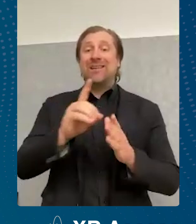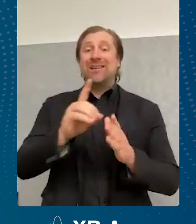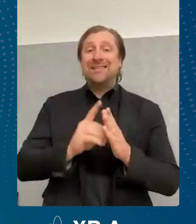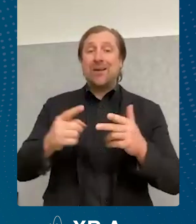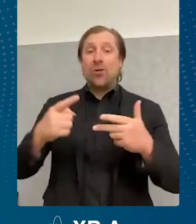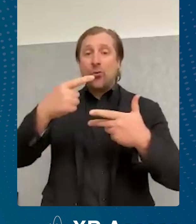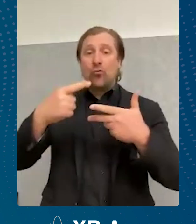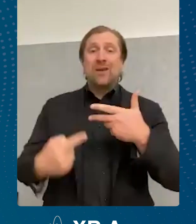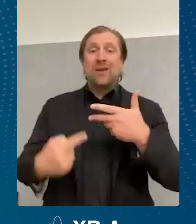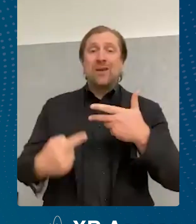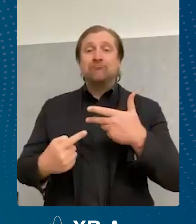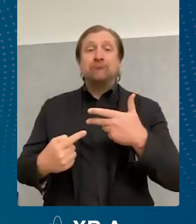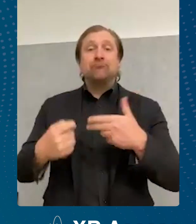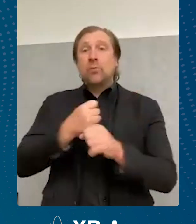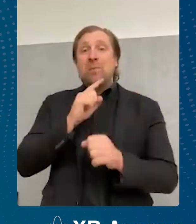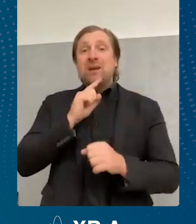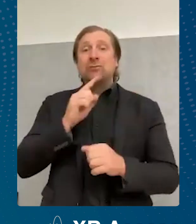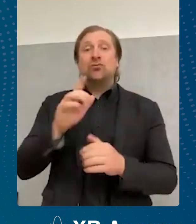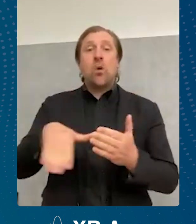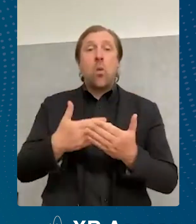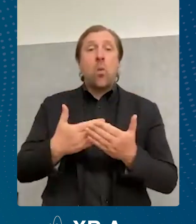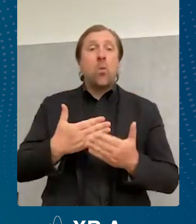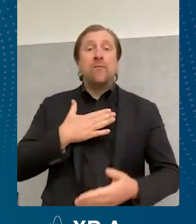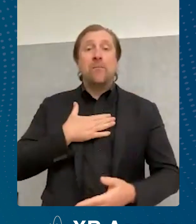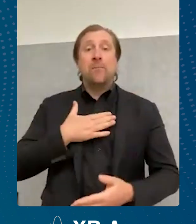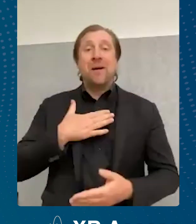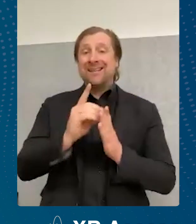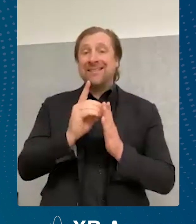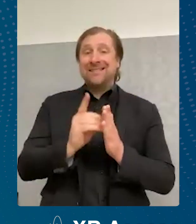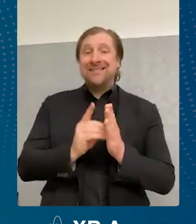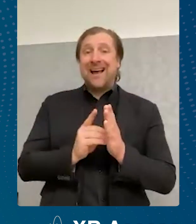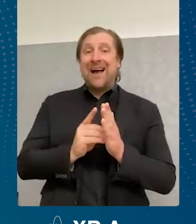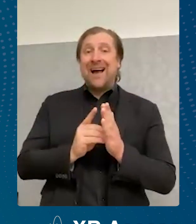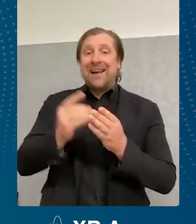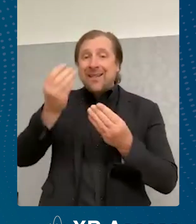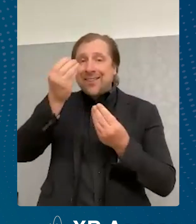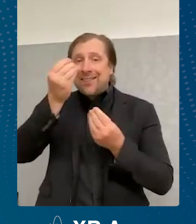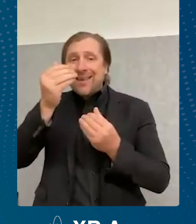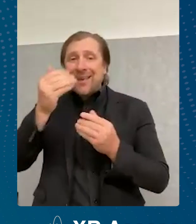to making sure all my design thinking, mission, activities